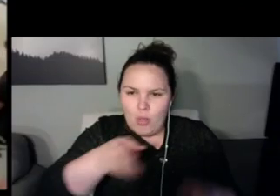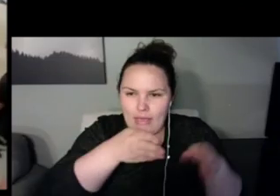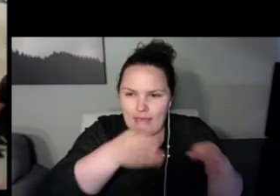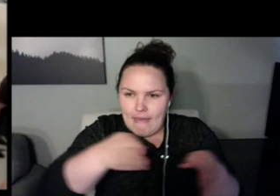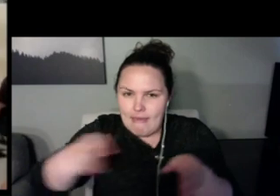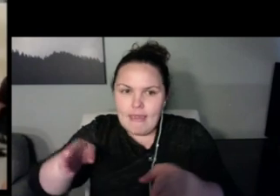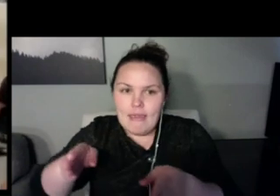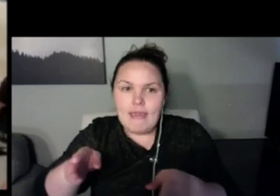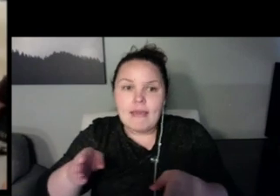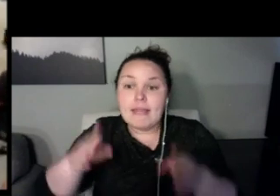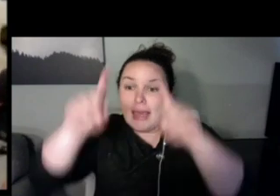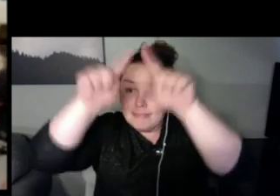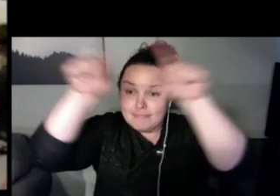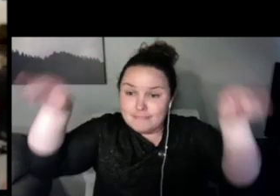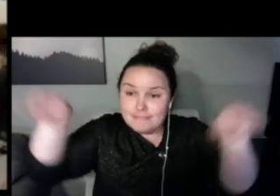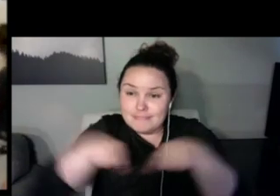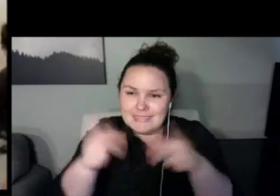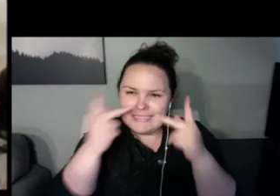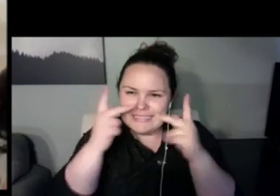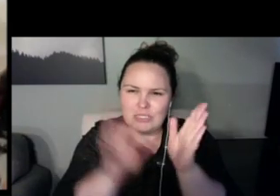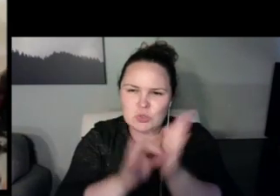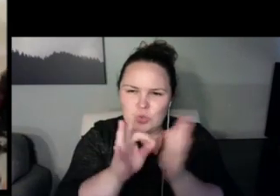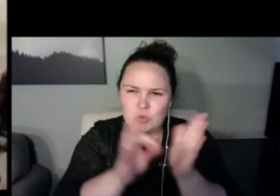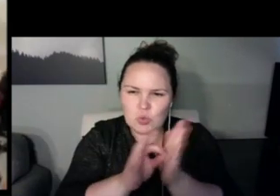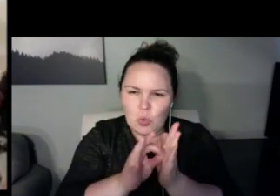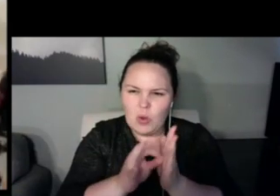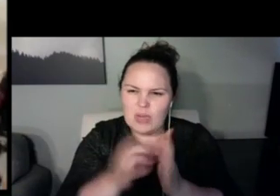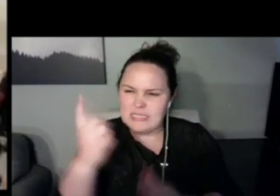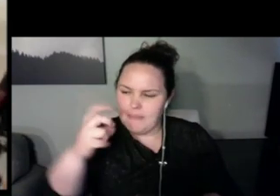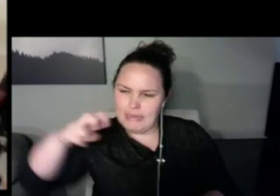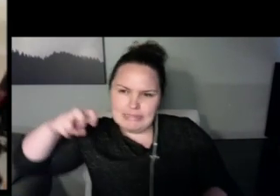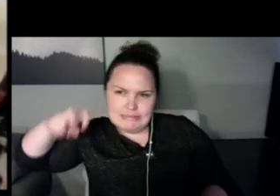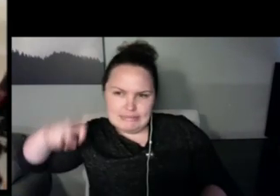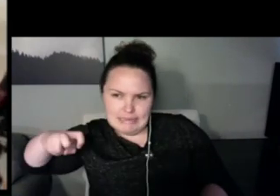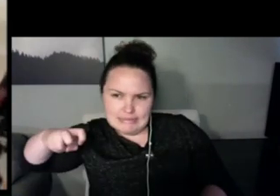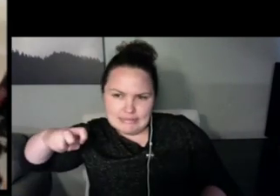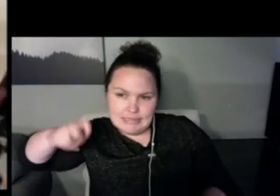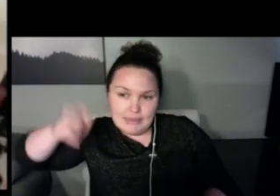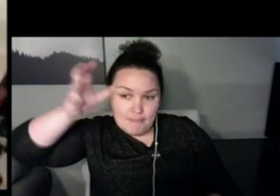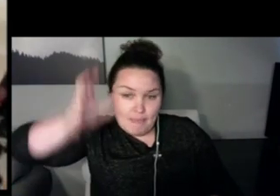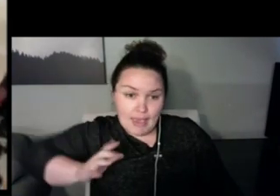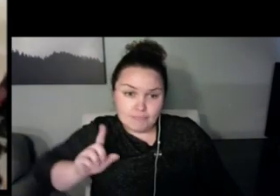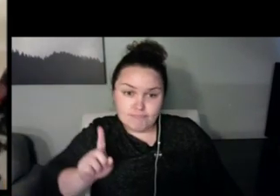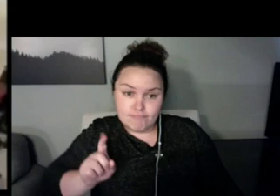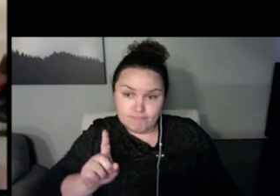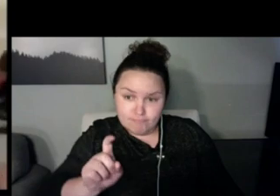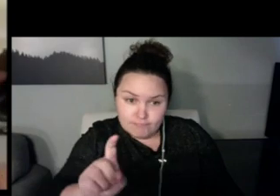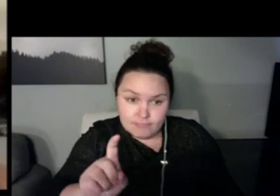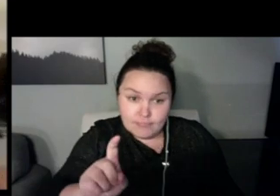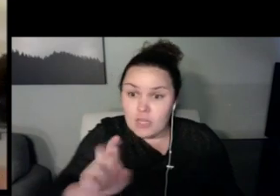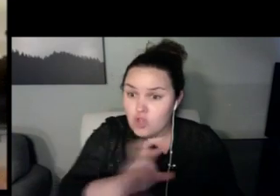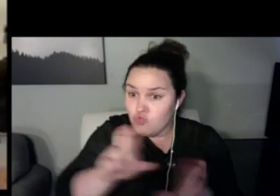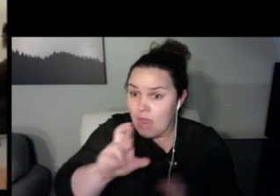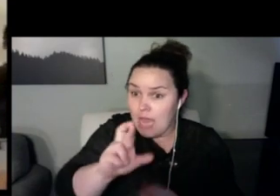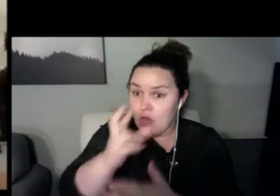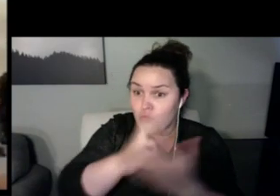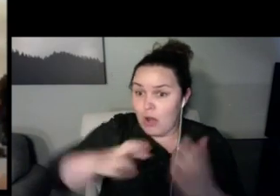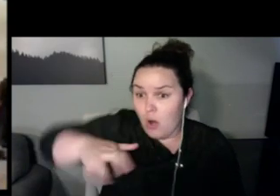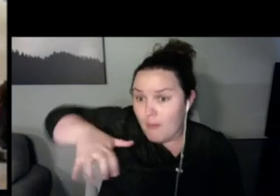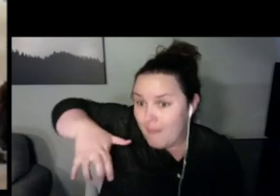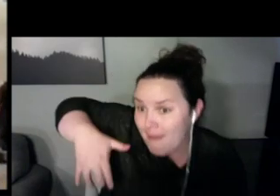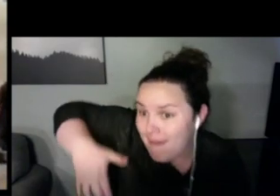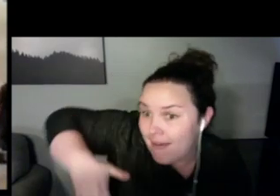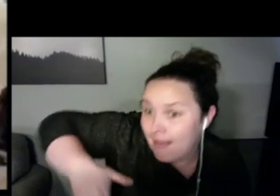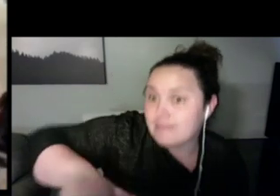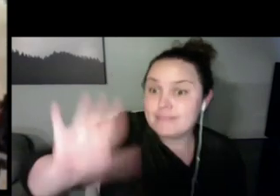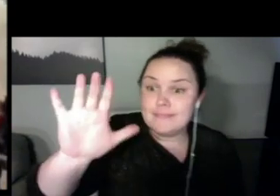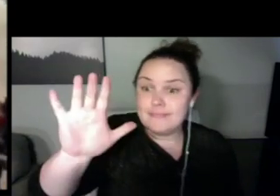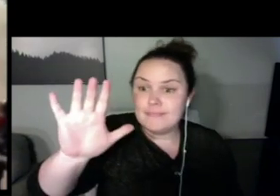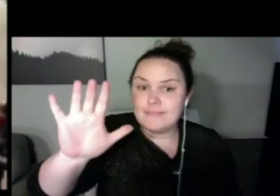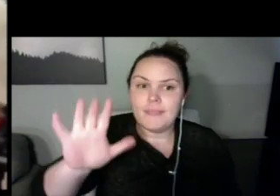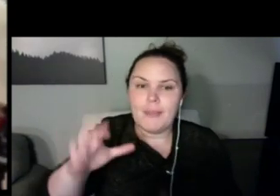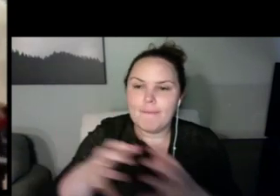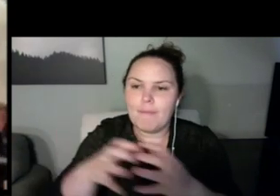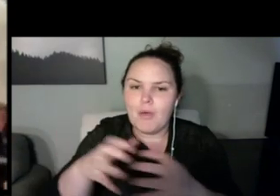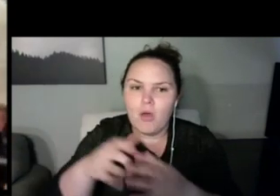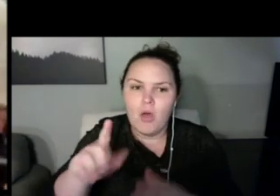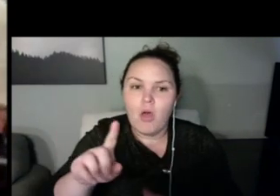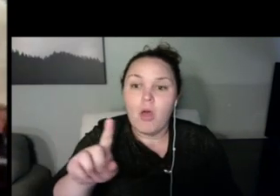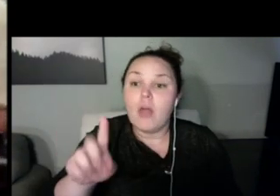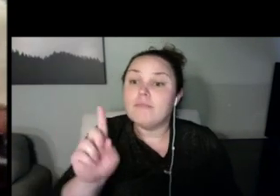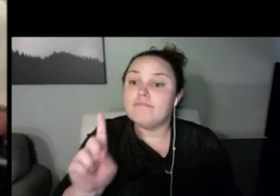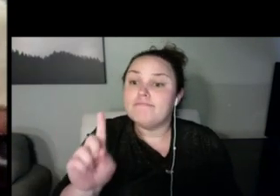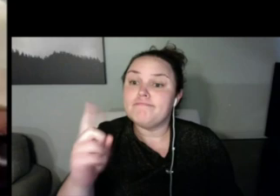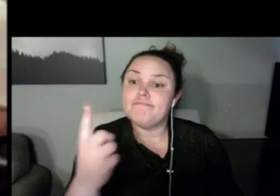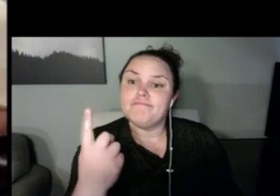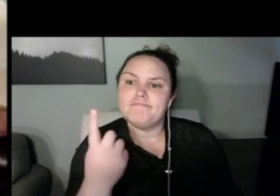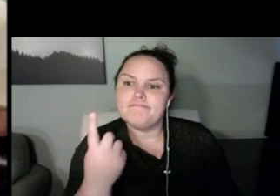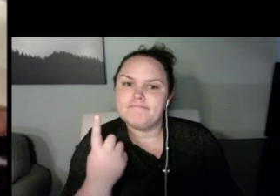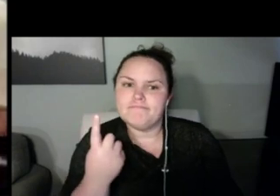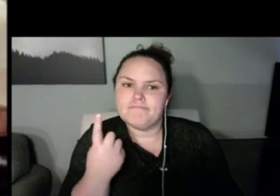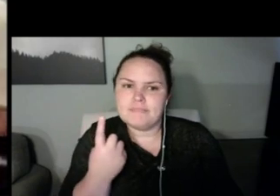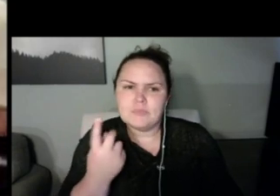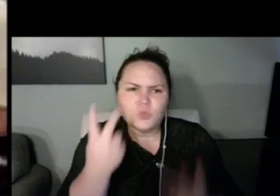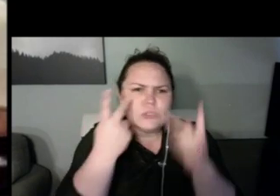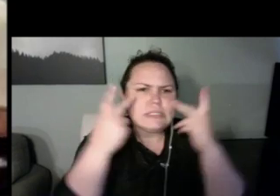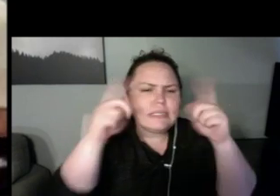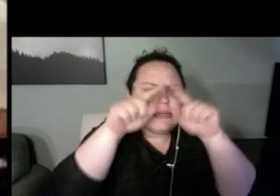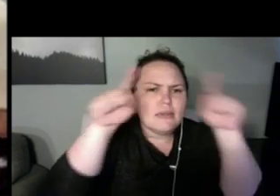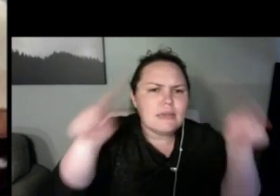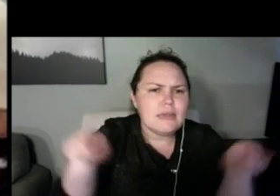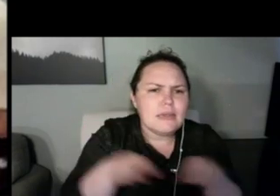So I went ahead and before I had somebody else to record that video, it wouldn't quit